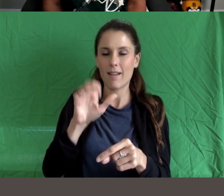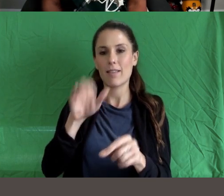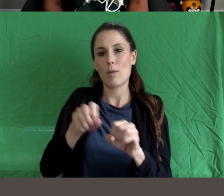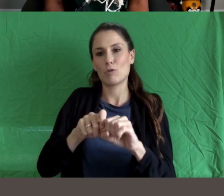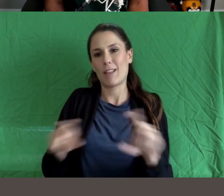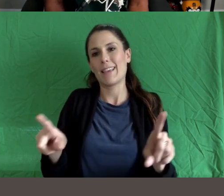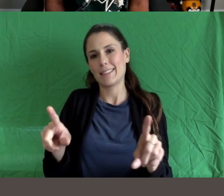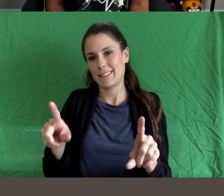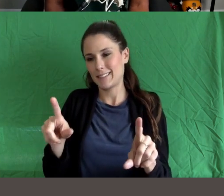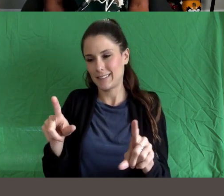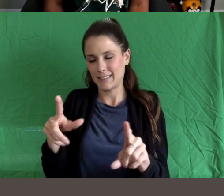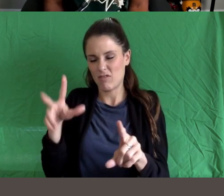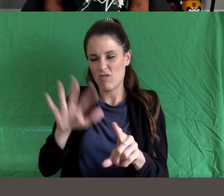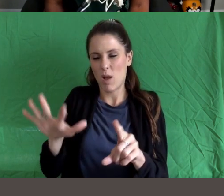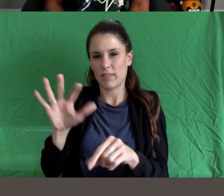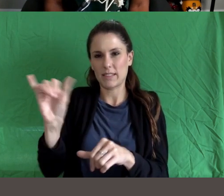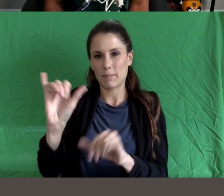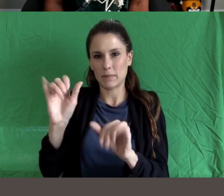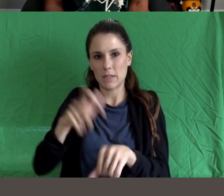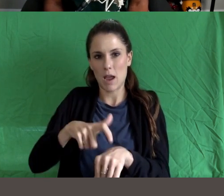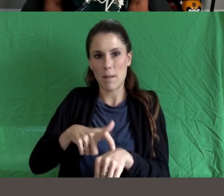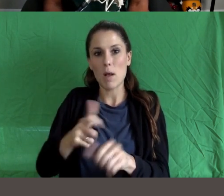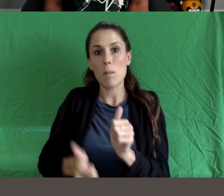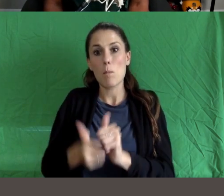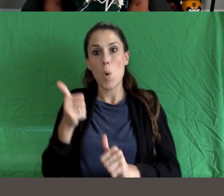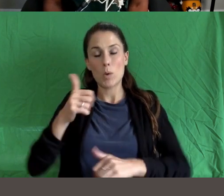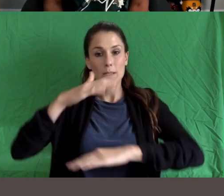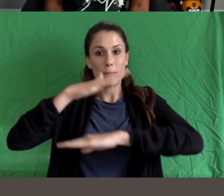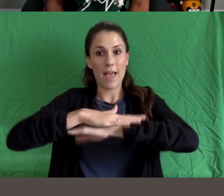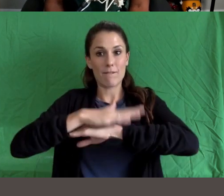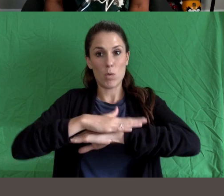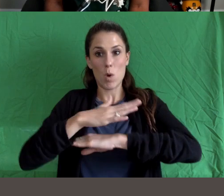Where most platform games required you to go right, as we see on the screen,